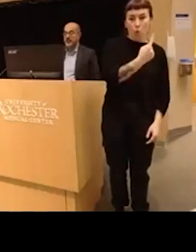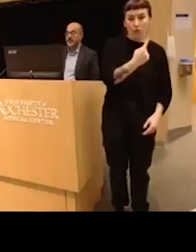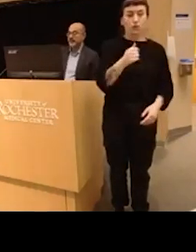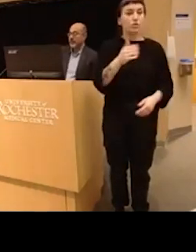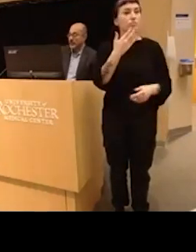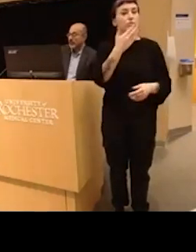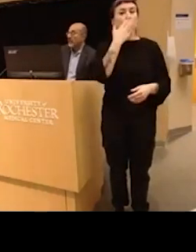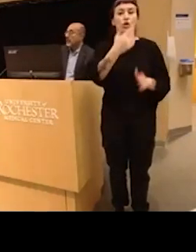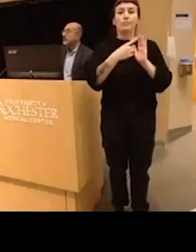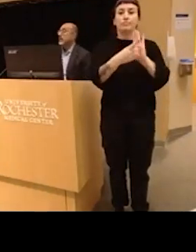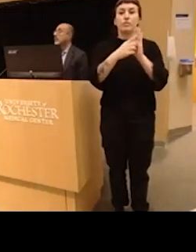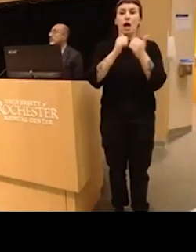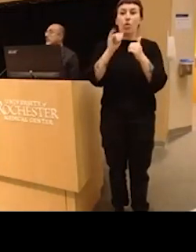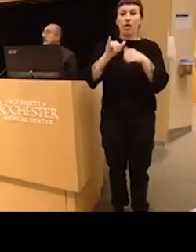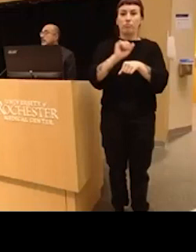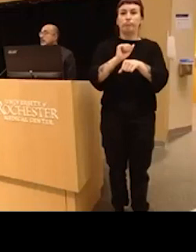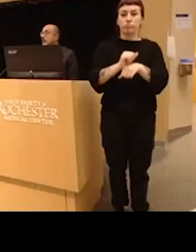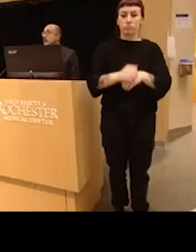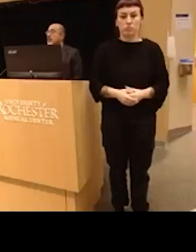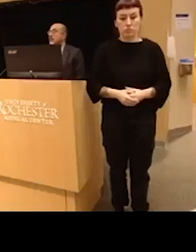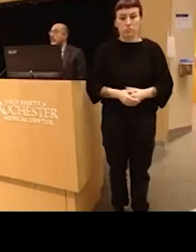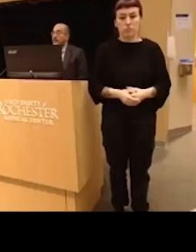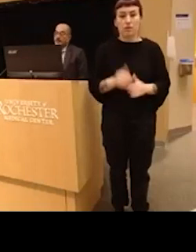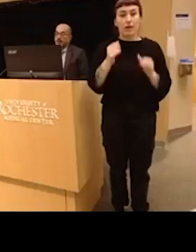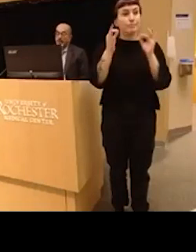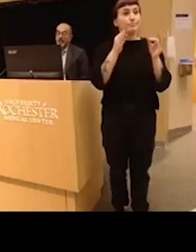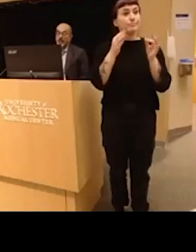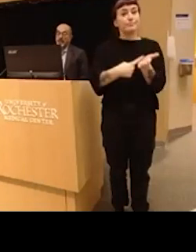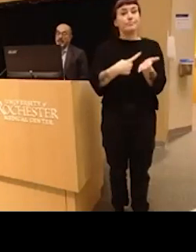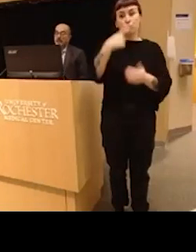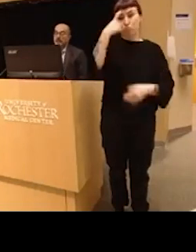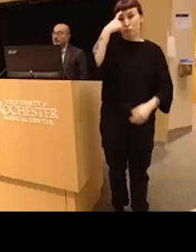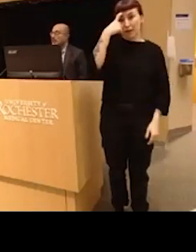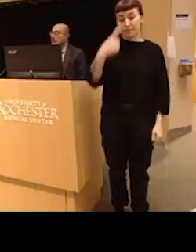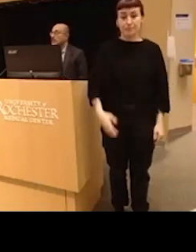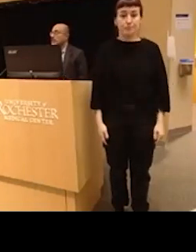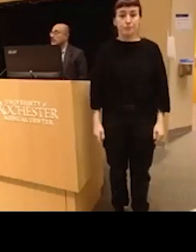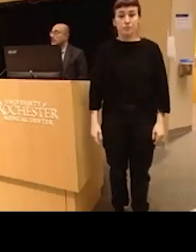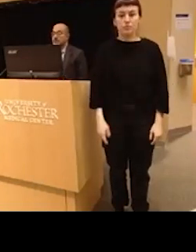concept so now we'll talk a little bit uh about the brain and um you know as you all know in